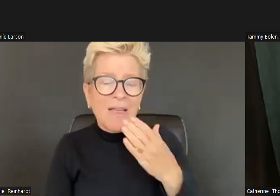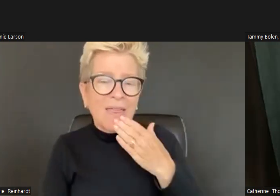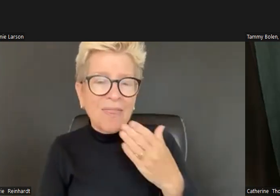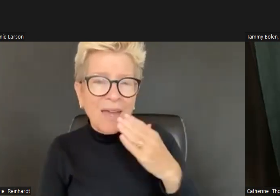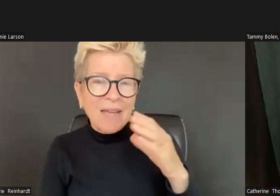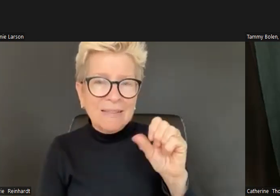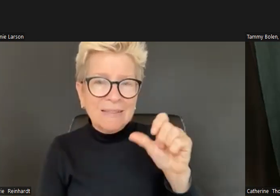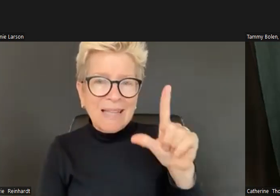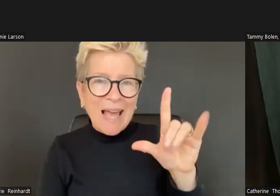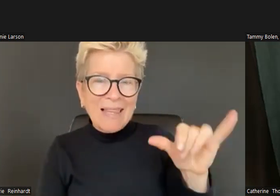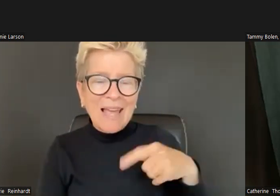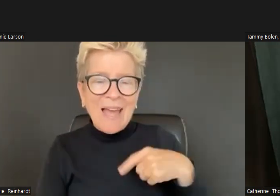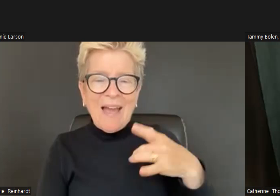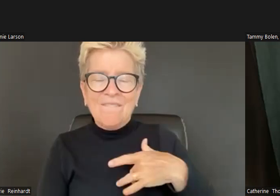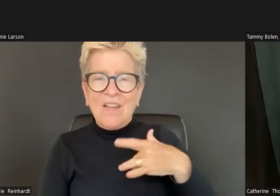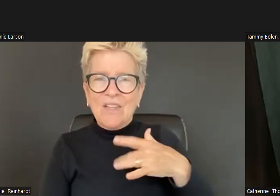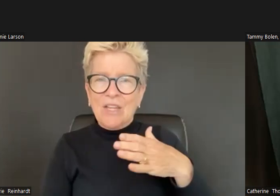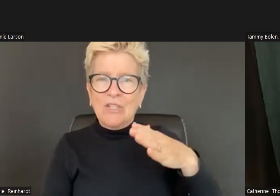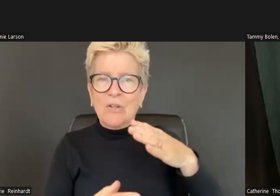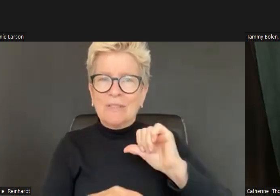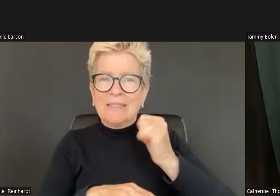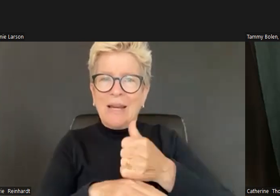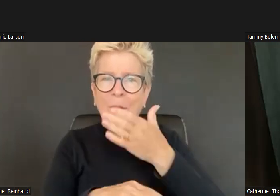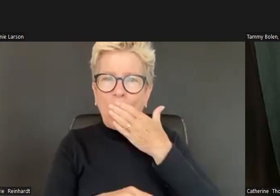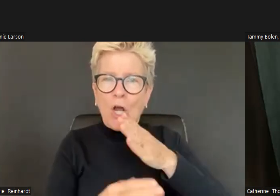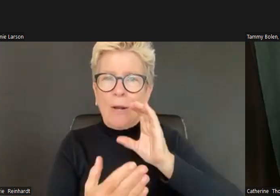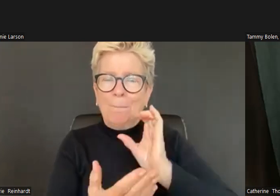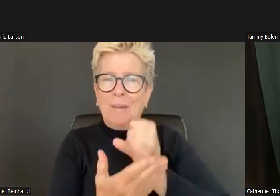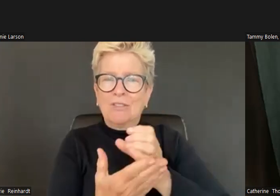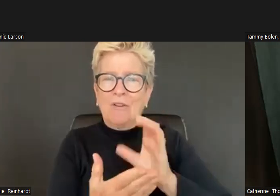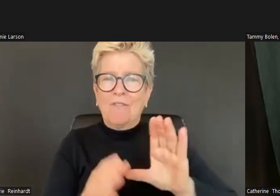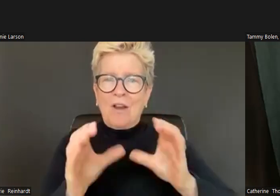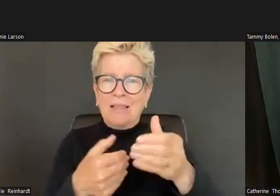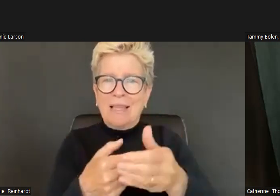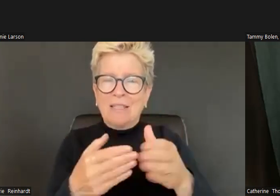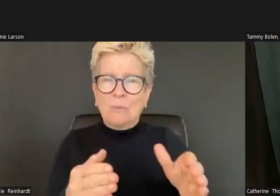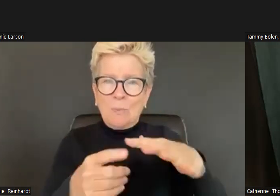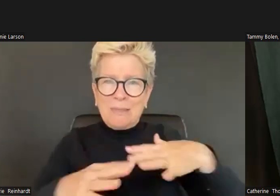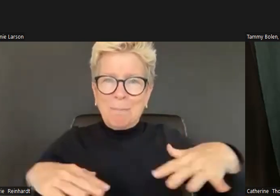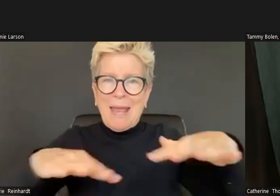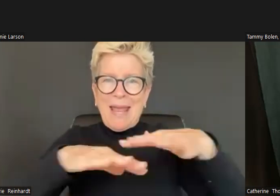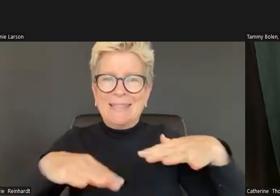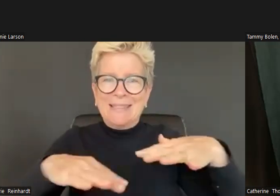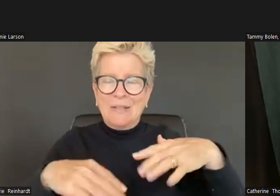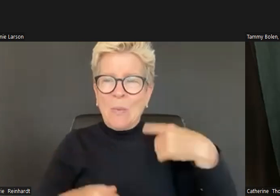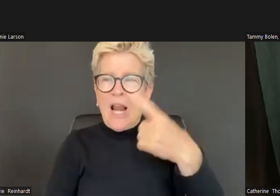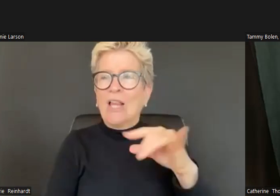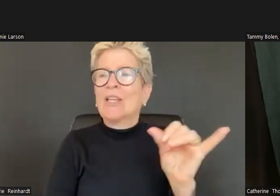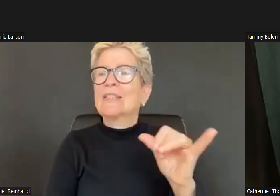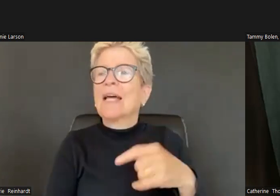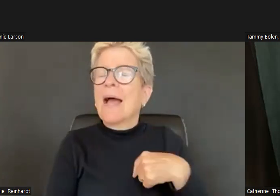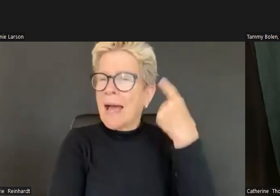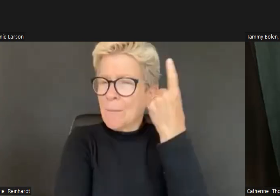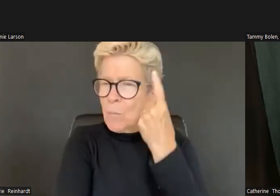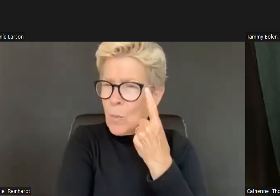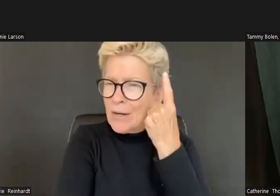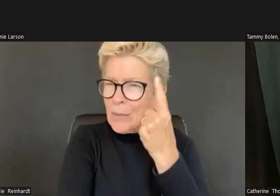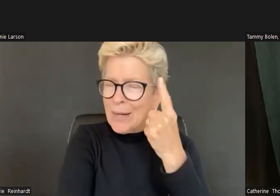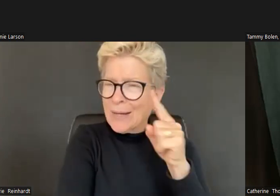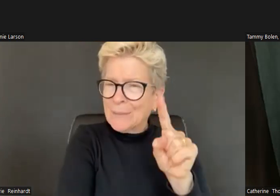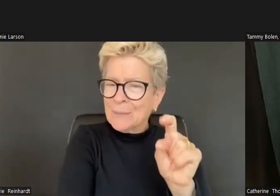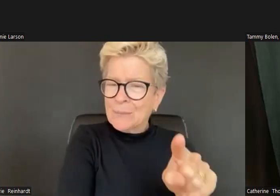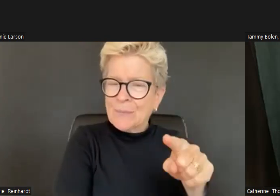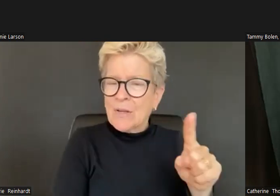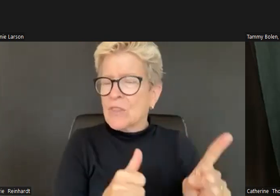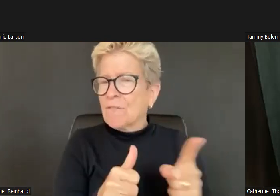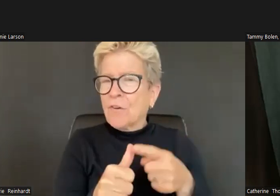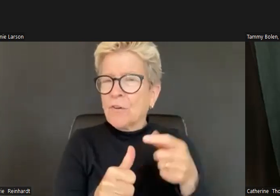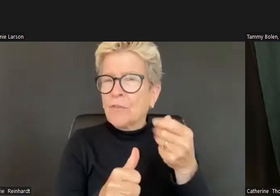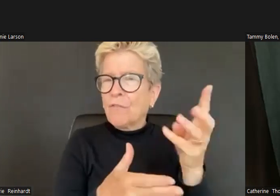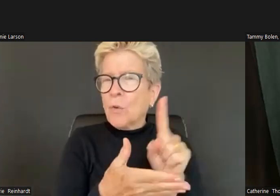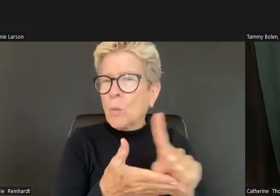So, I, this is not like, my idea. These are ideas that have been inspired so, by so many great educators. And, yeah.